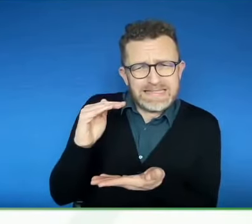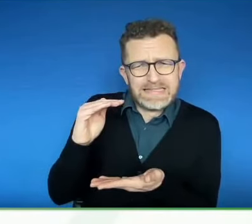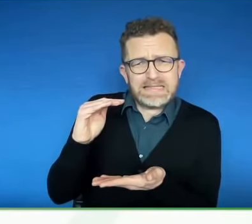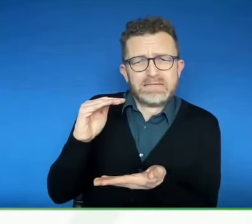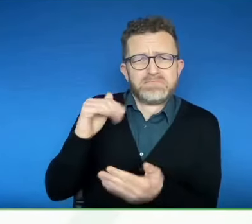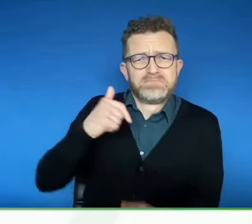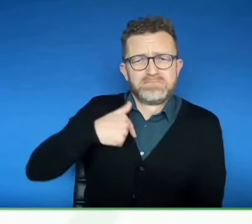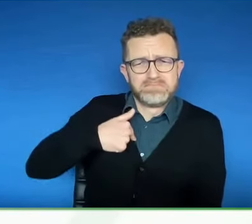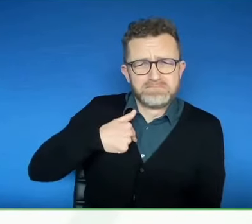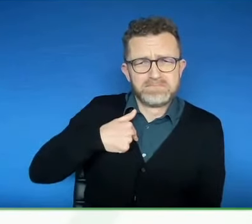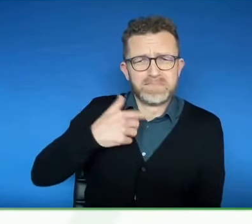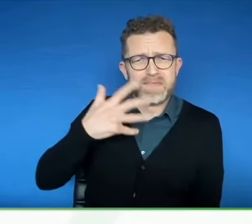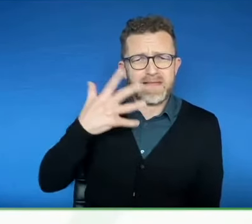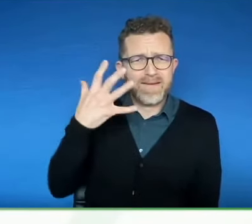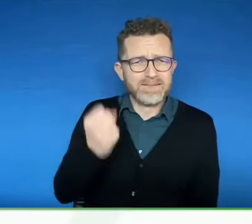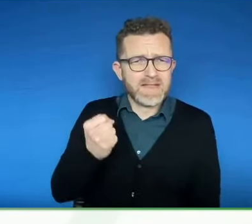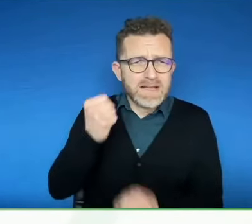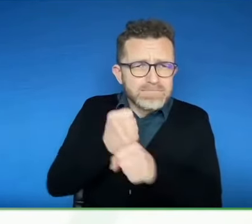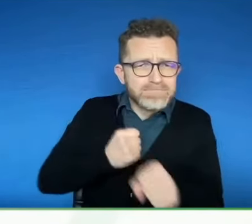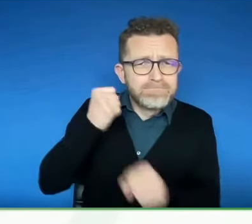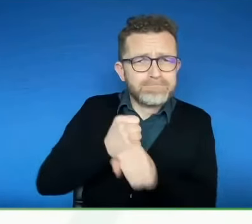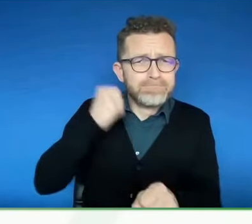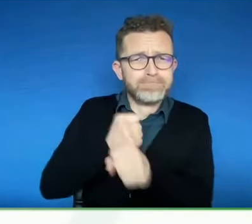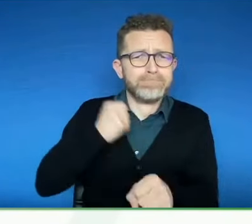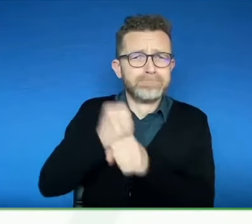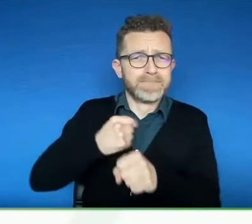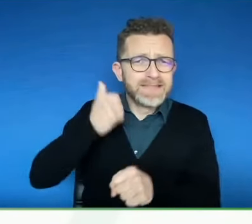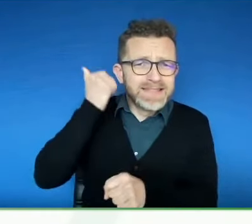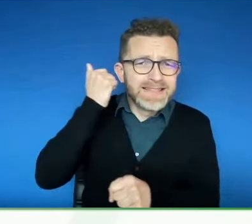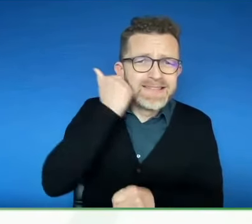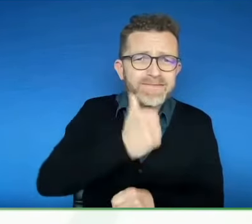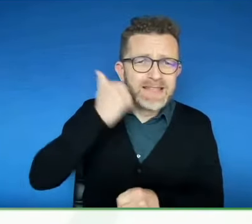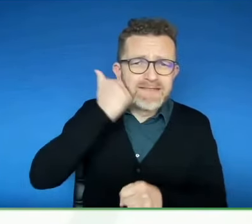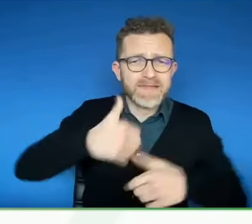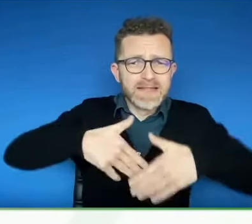CVA. Because of the challenges we were facing. We have challenge entering the hospital. Especially those who use wheelchairs. It's the same situation in schools, rooms have steps. The learners with disability do not enter the classroom, they have to stay outside. It is painful because people with disabilities should have equal rights to -- just like everyone. When they introduced CVA, they included people with this abilities from different groups. It got us excited that finally we can raise our concerns. When we express these concerns during a meeting, they took action. A ramp was constructive at the hospital. And we did not queue any more. The medical personnel would now check no people disability so they attended first.